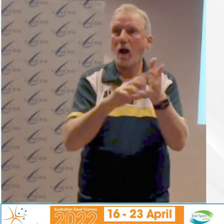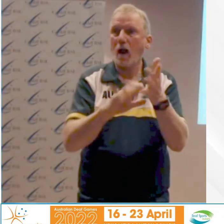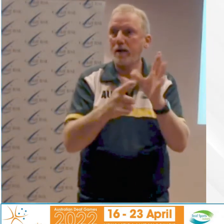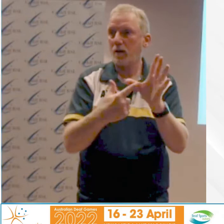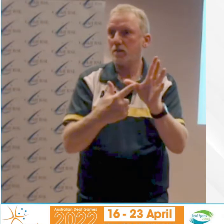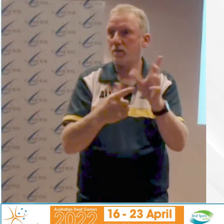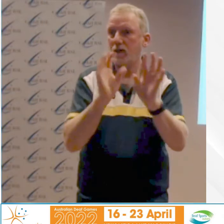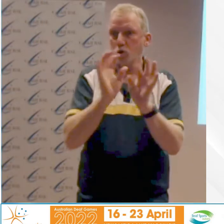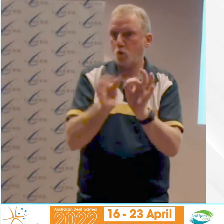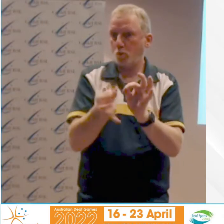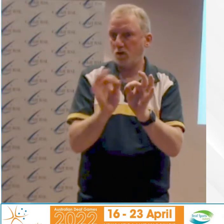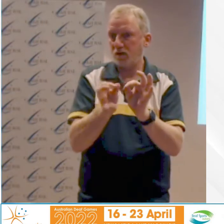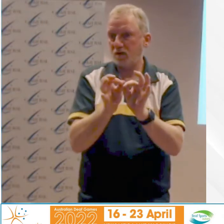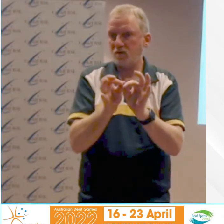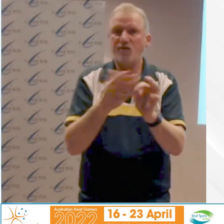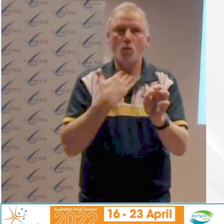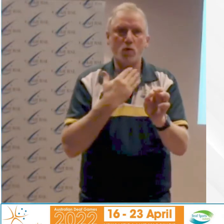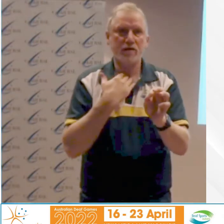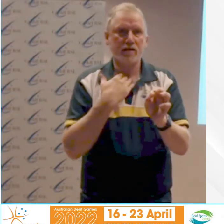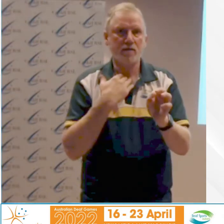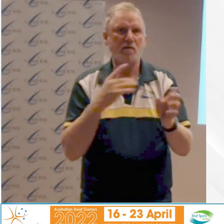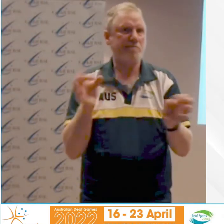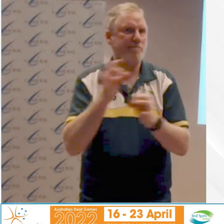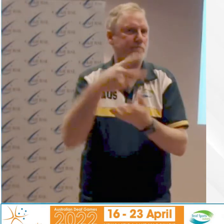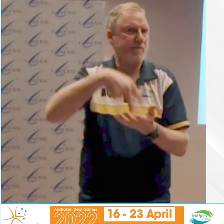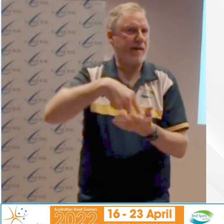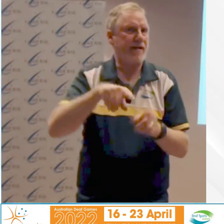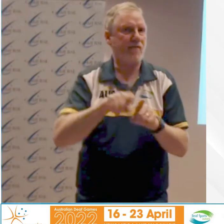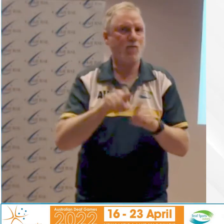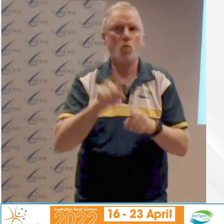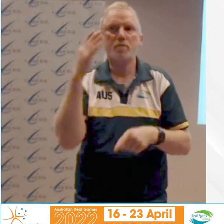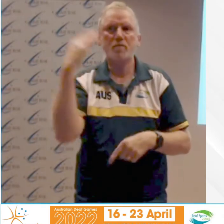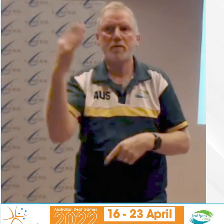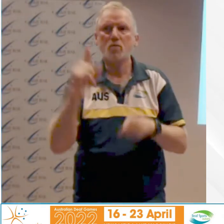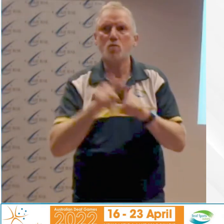and alana they'll be our interpreters for this evening our voices for this evening